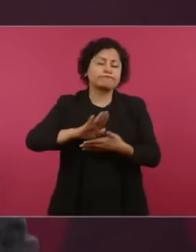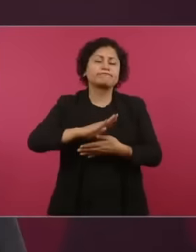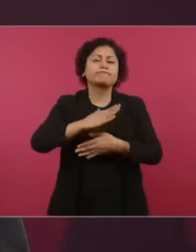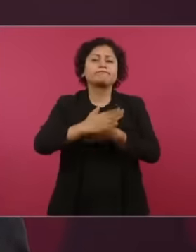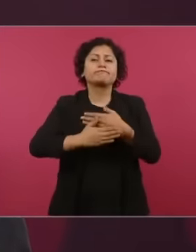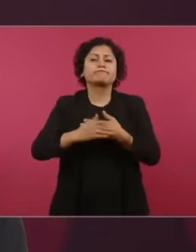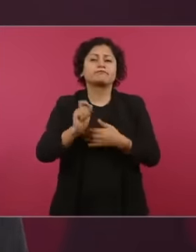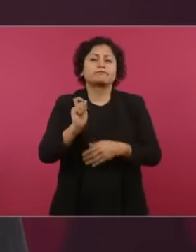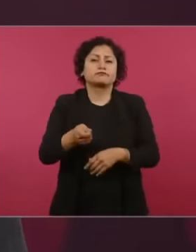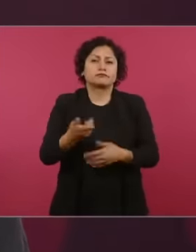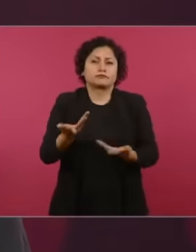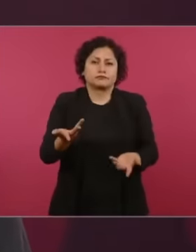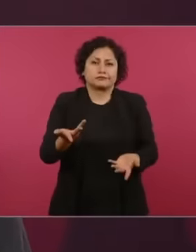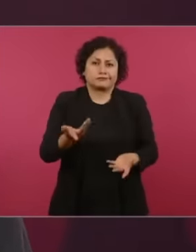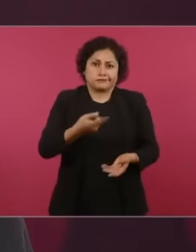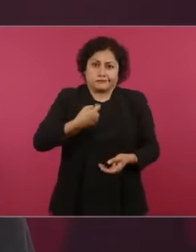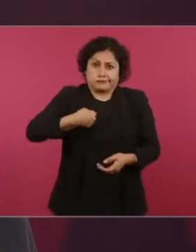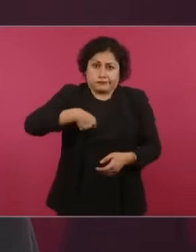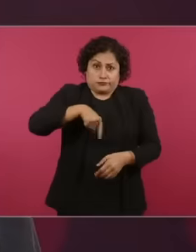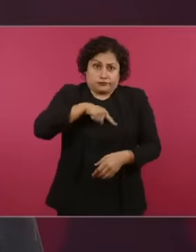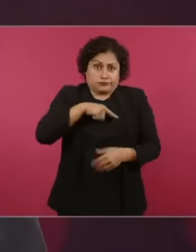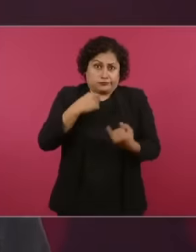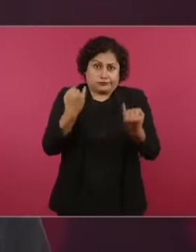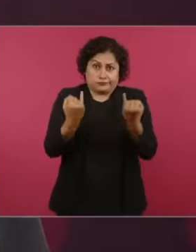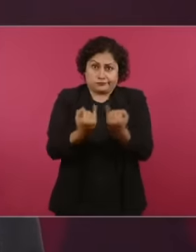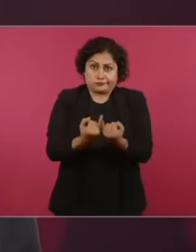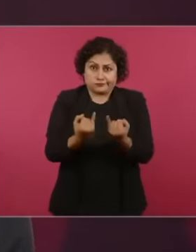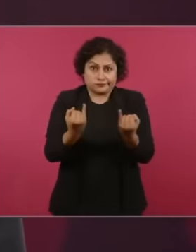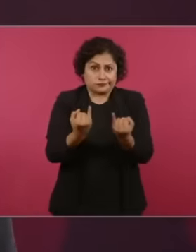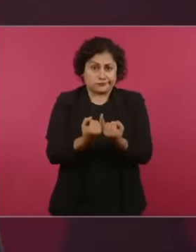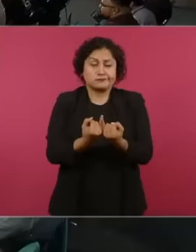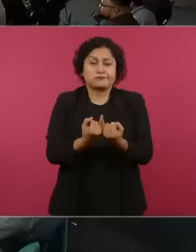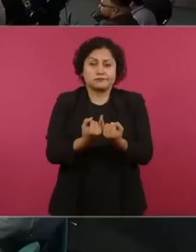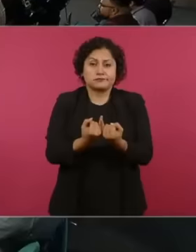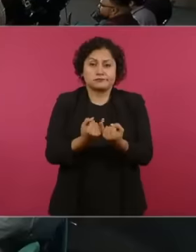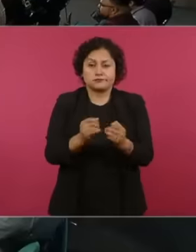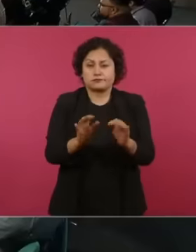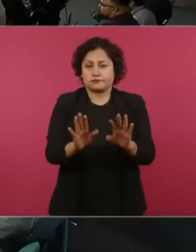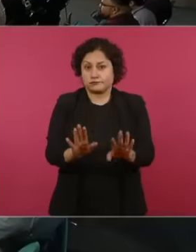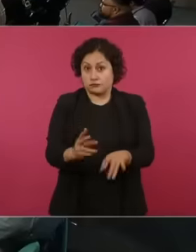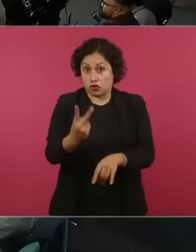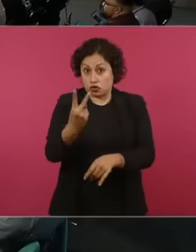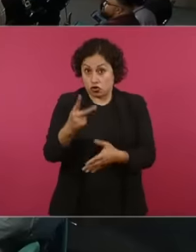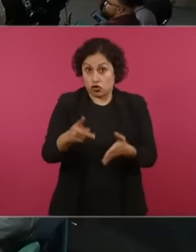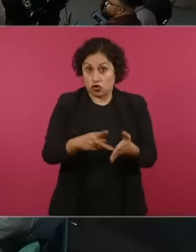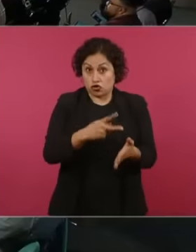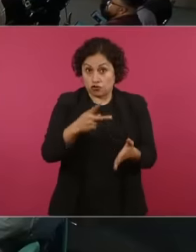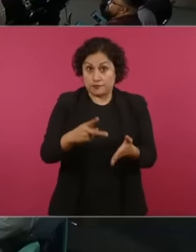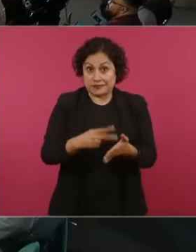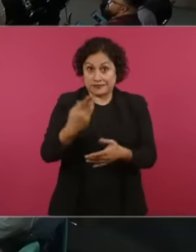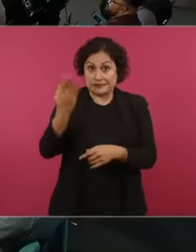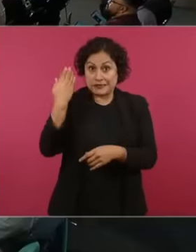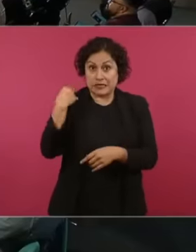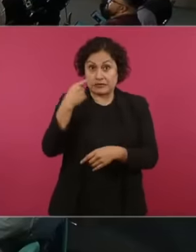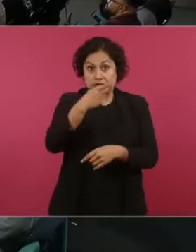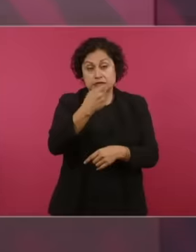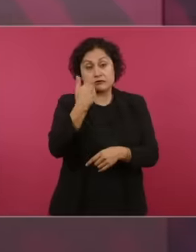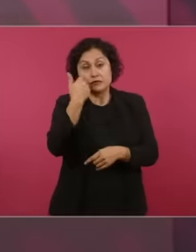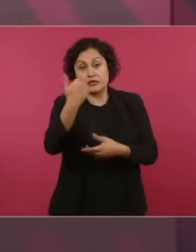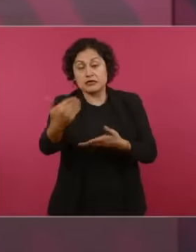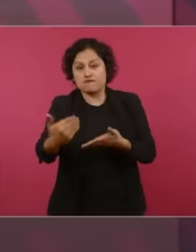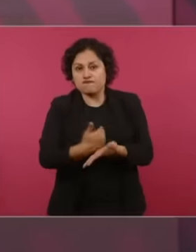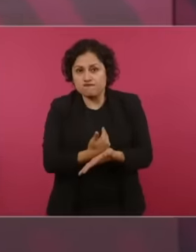history, they invaded us twice